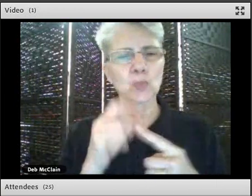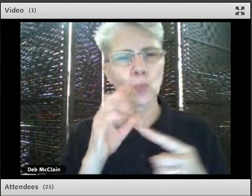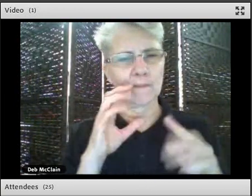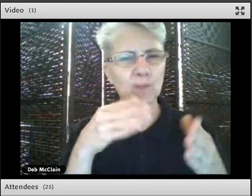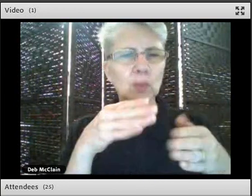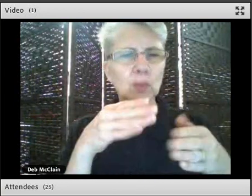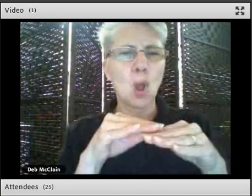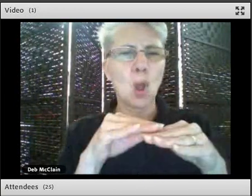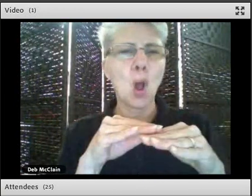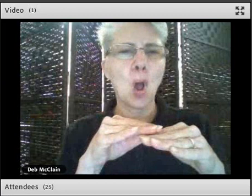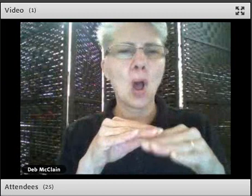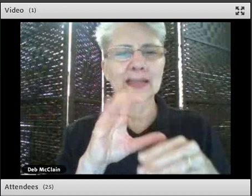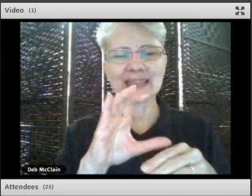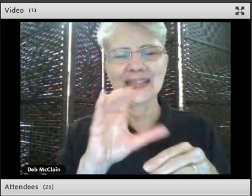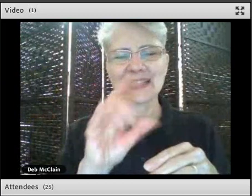And then later on in the session,